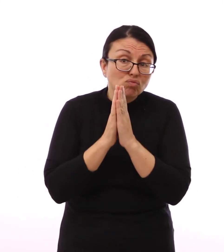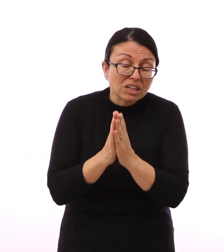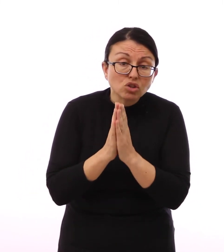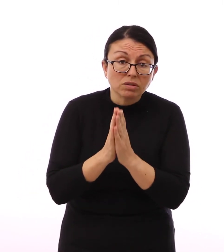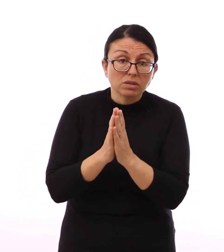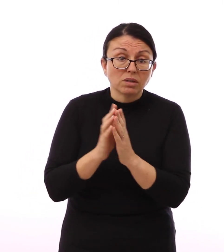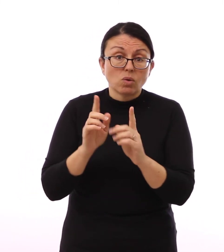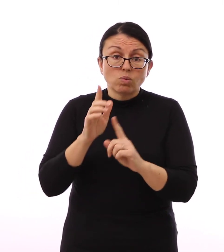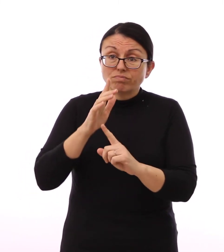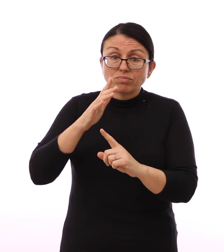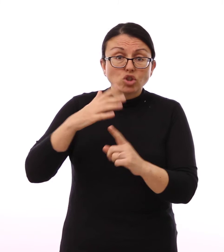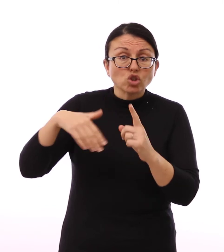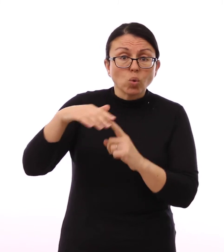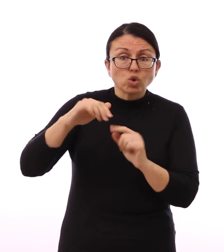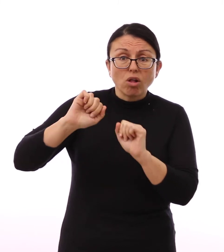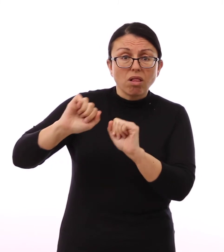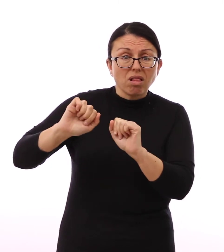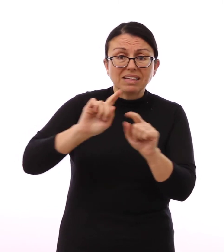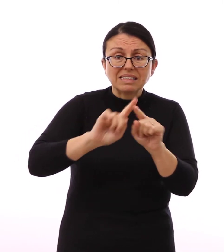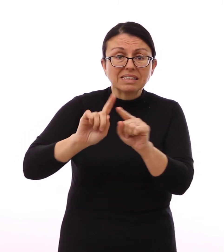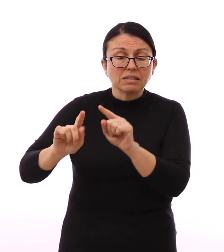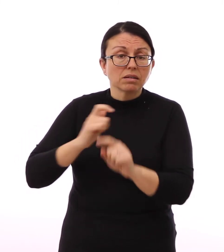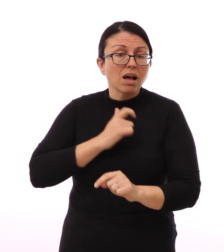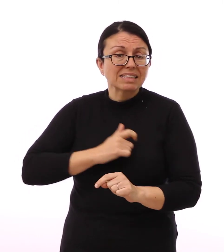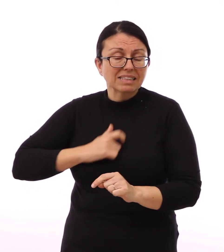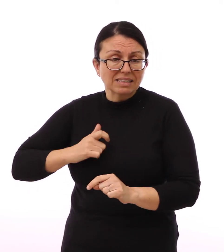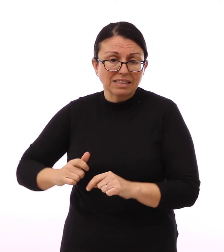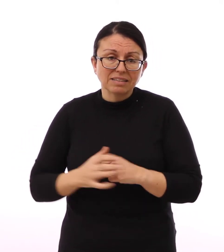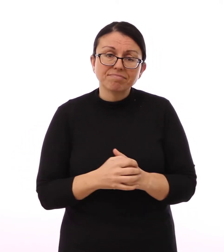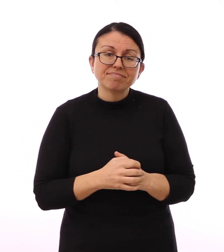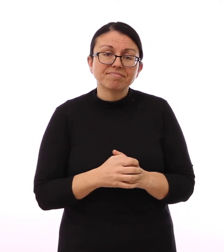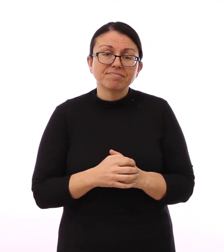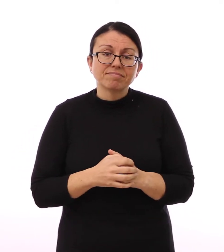religion and all socially constructed identities.